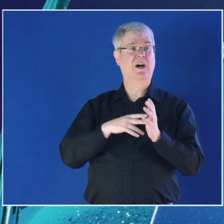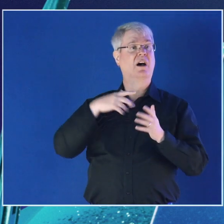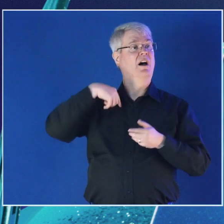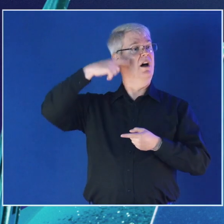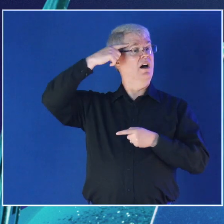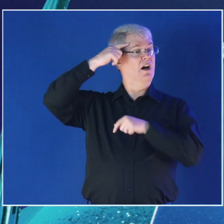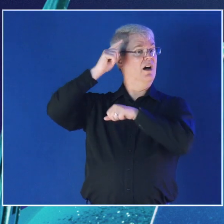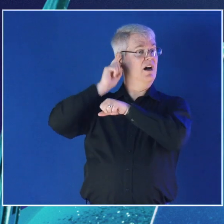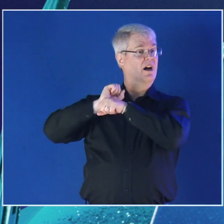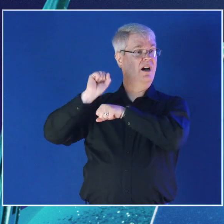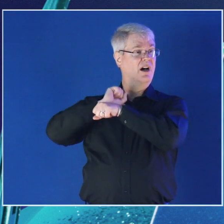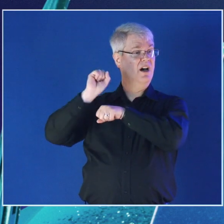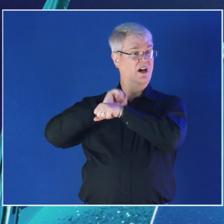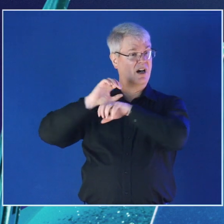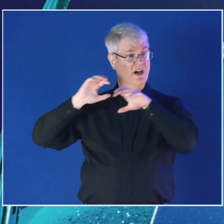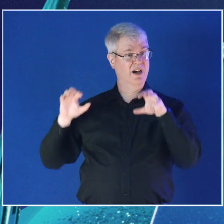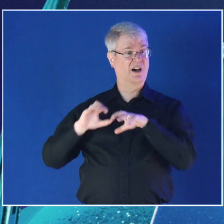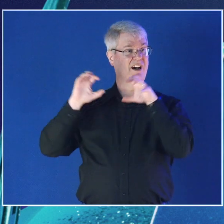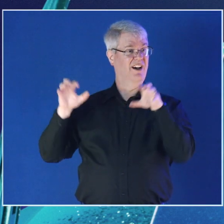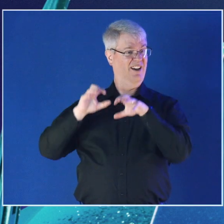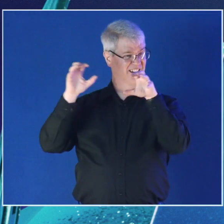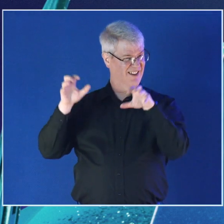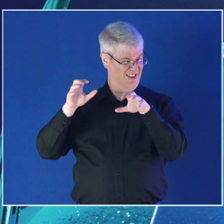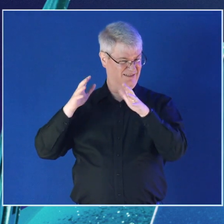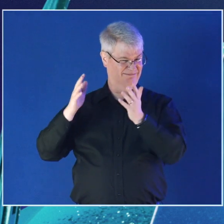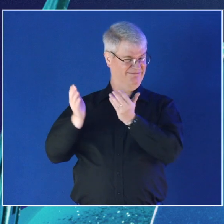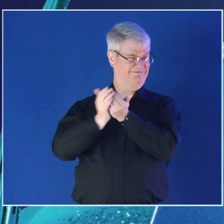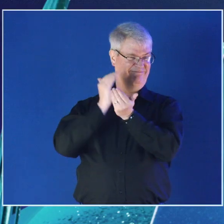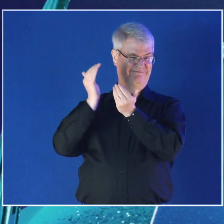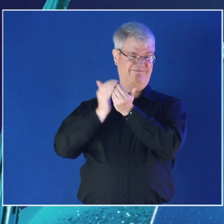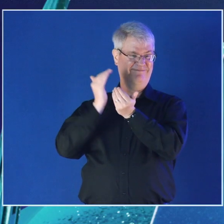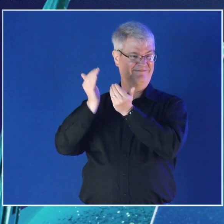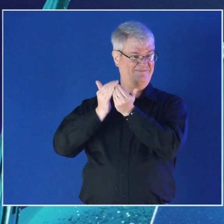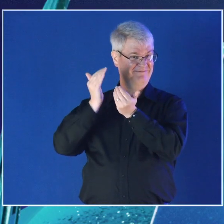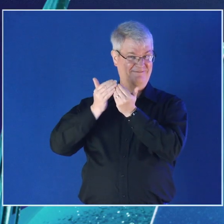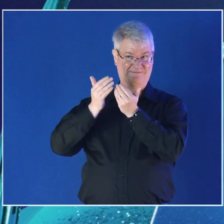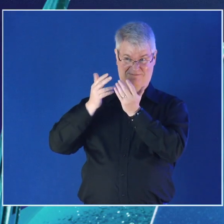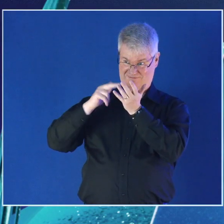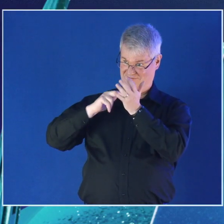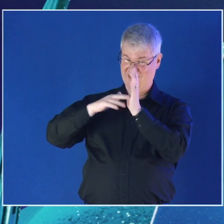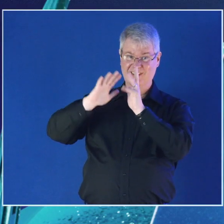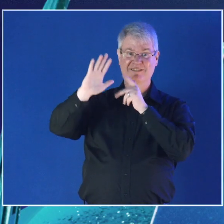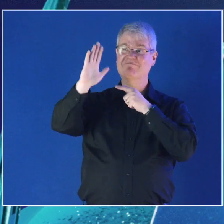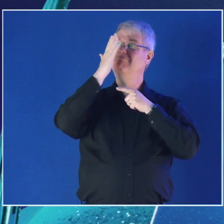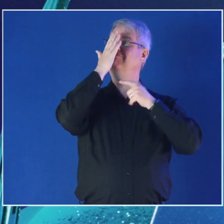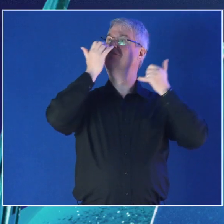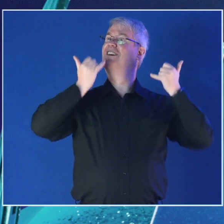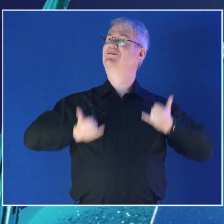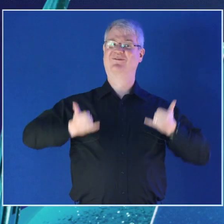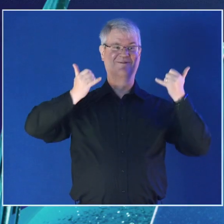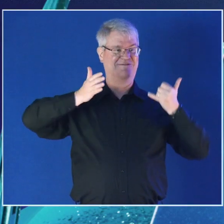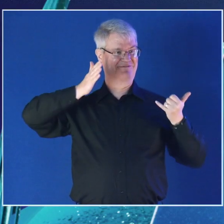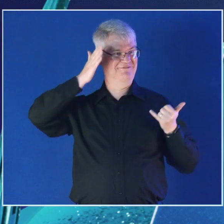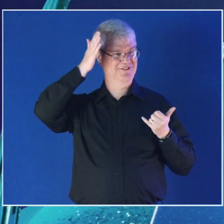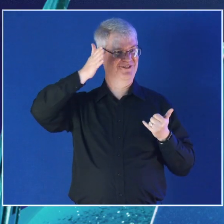I'm curious, where do you see the future going from here? That's an awesome question.